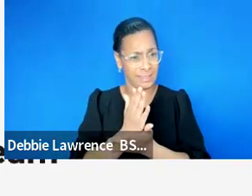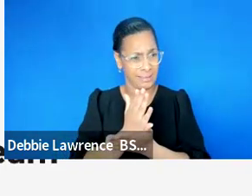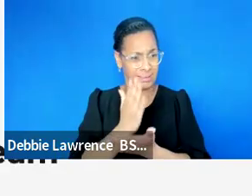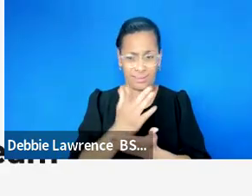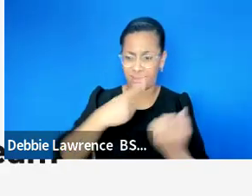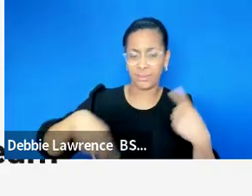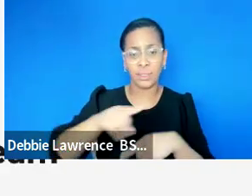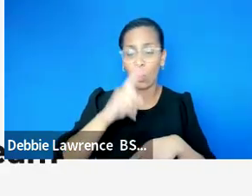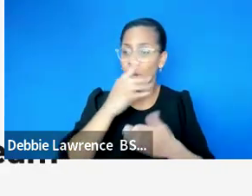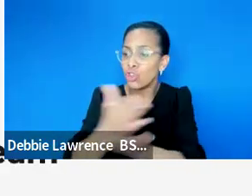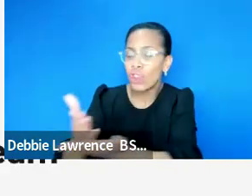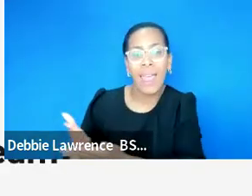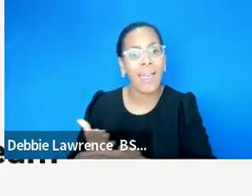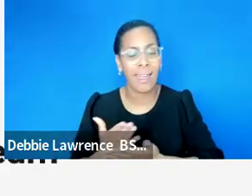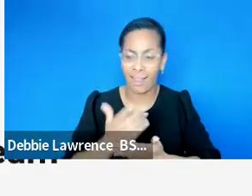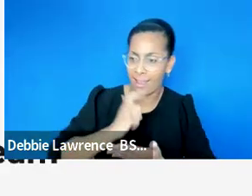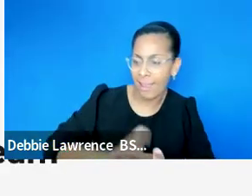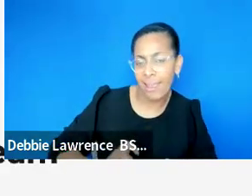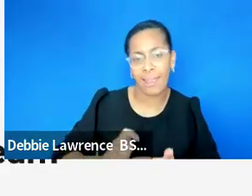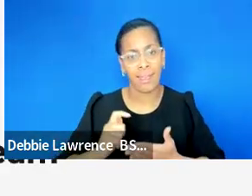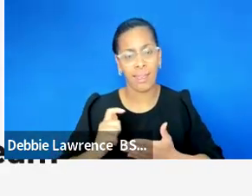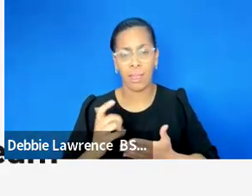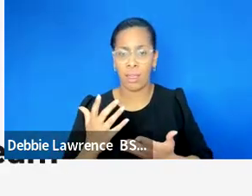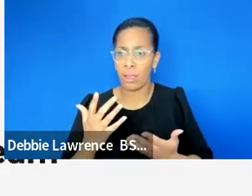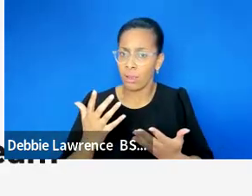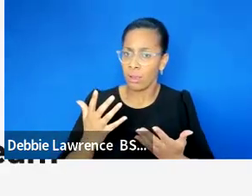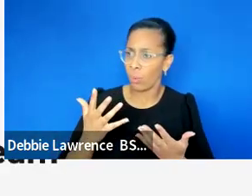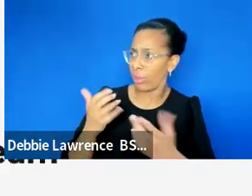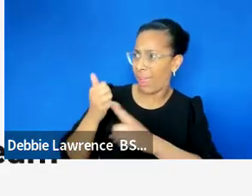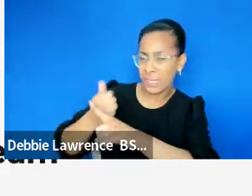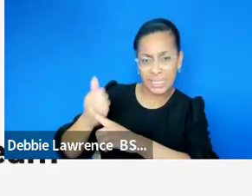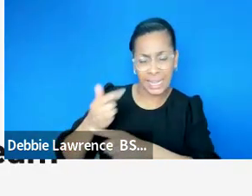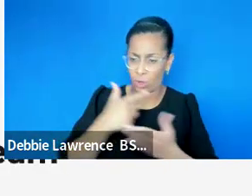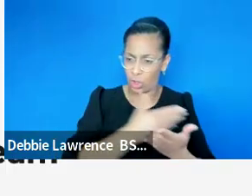all of the tasks that come with advocacy, and it helps look after everyone's wellbeing.